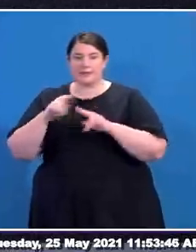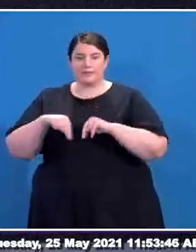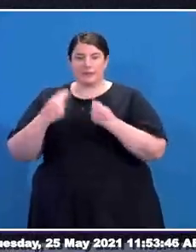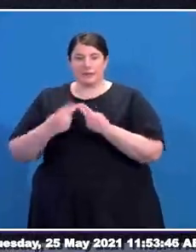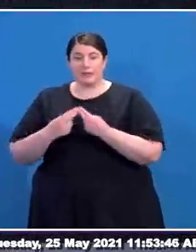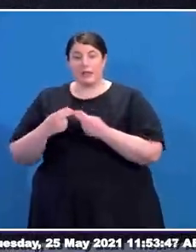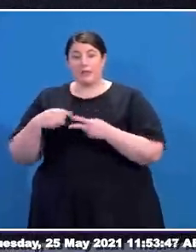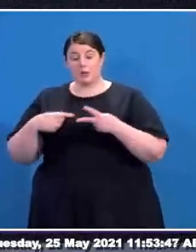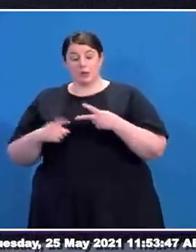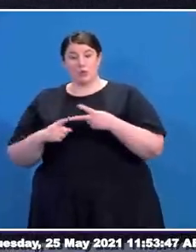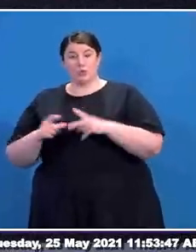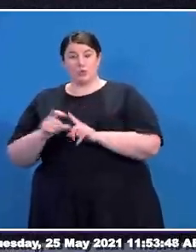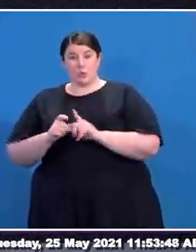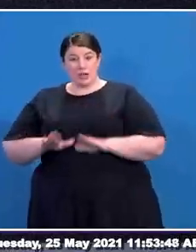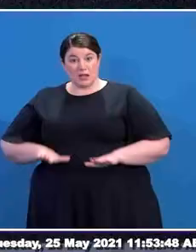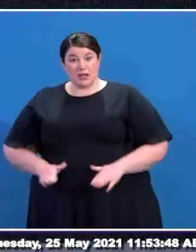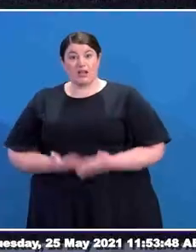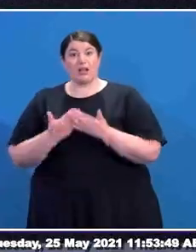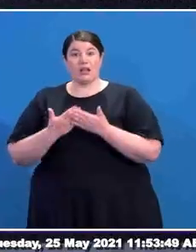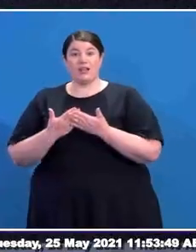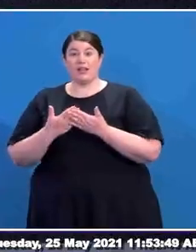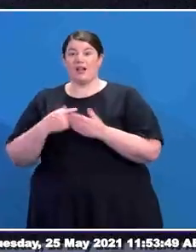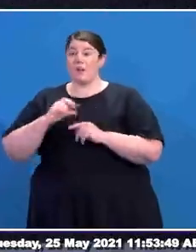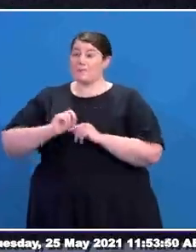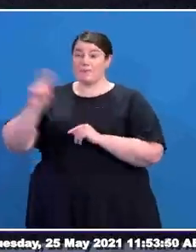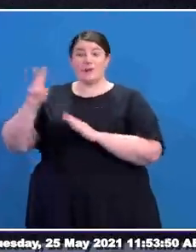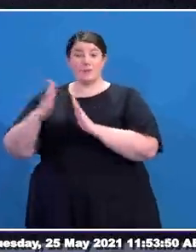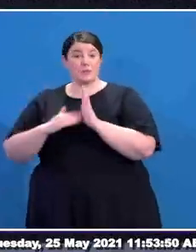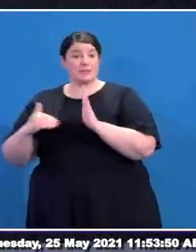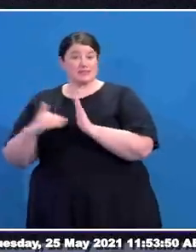to our daughter, we went, I went back to New Zealand, a three-day journey